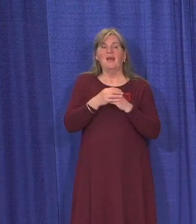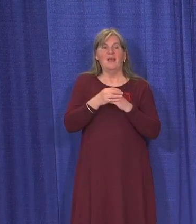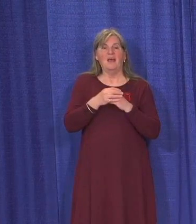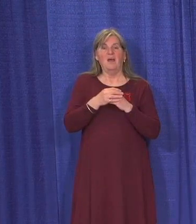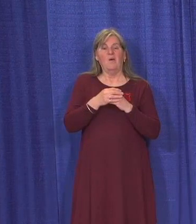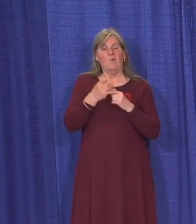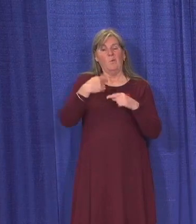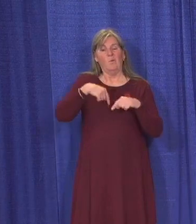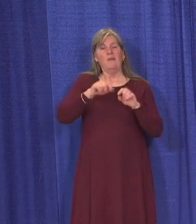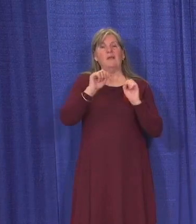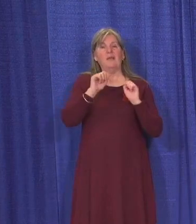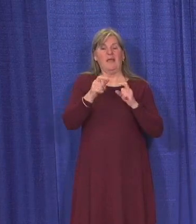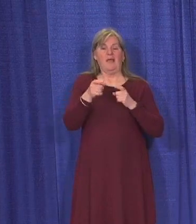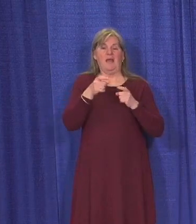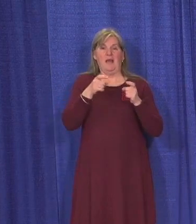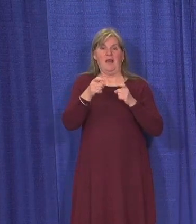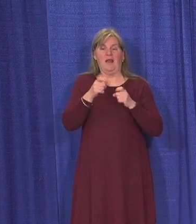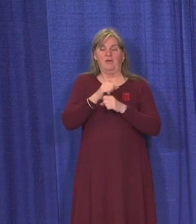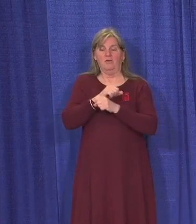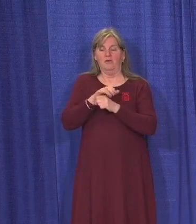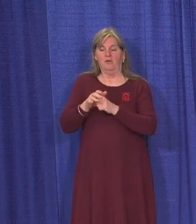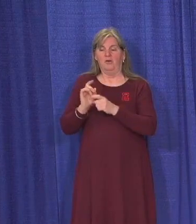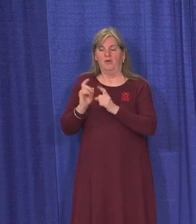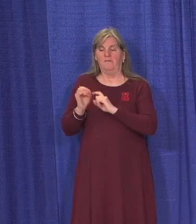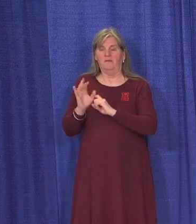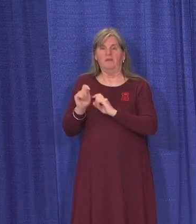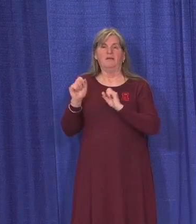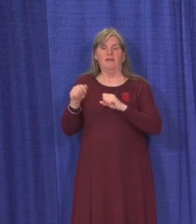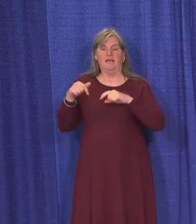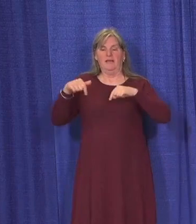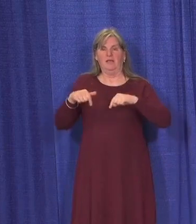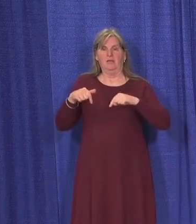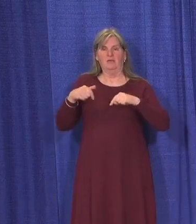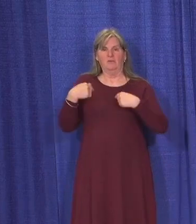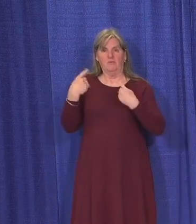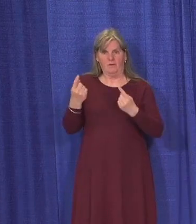and same public health measures.